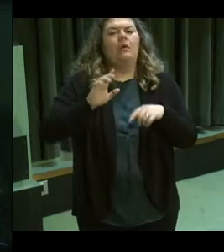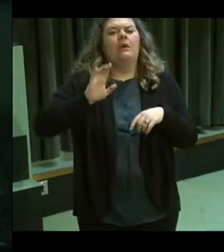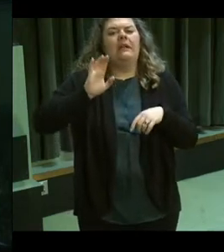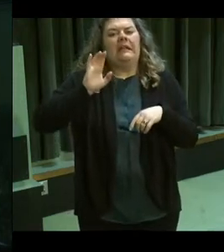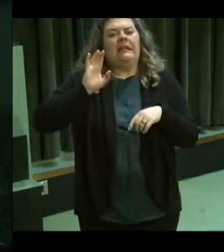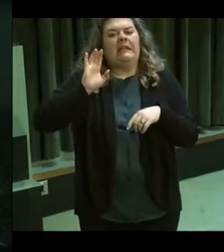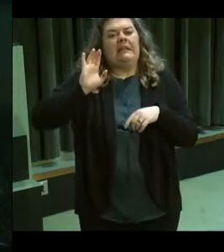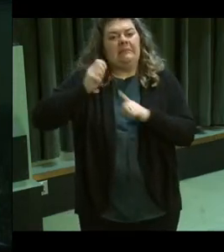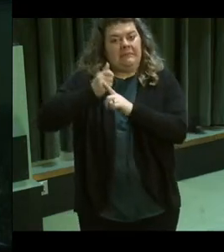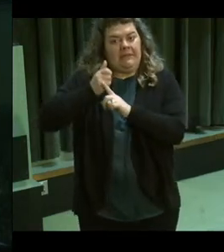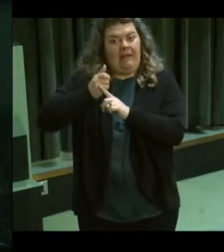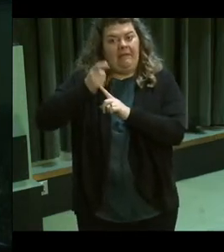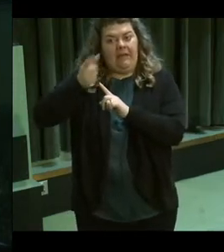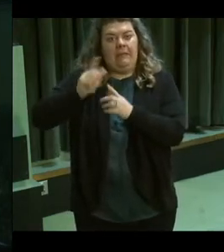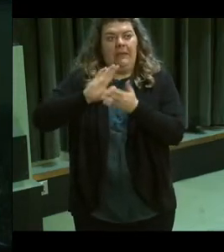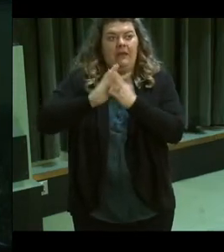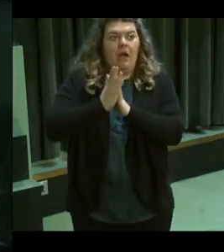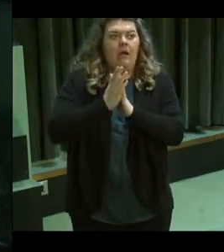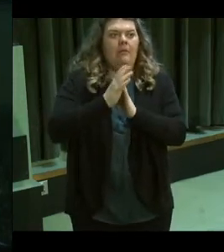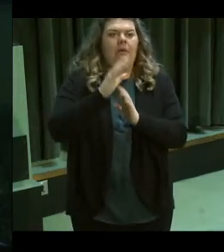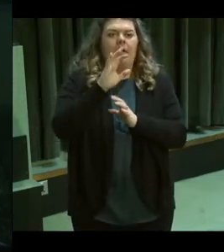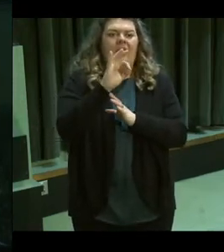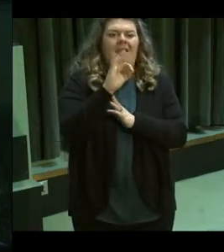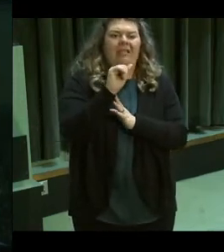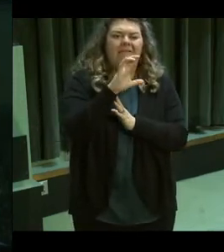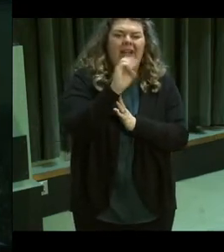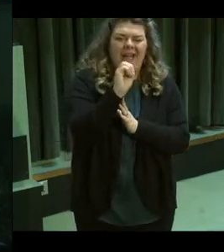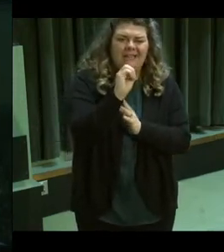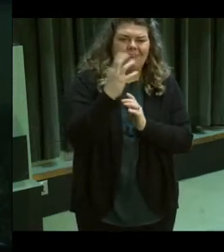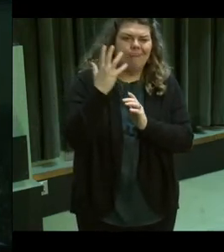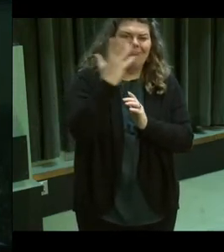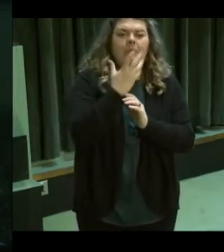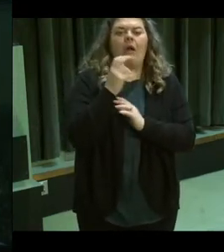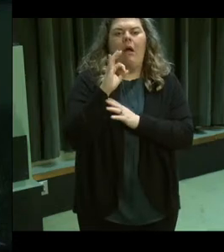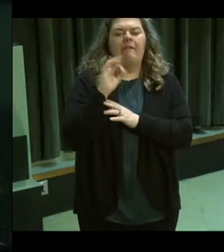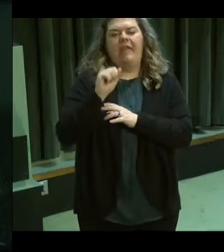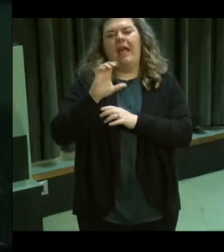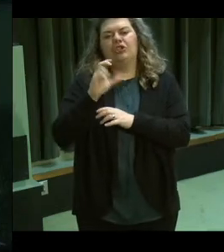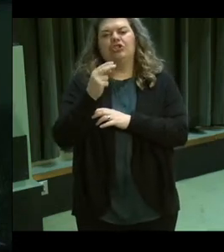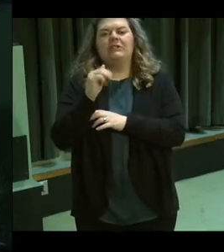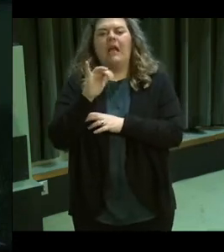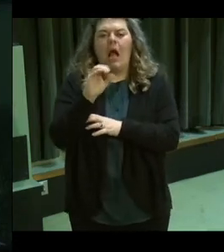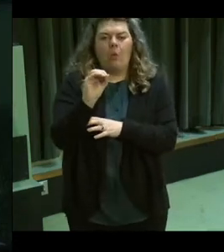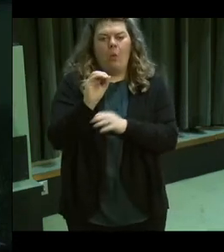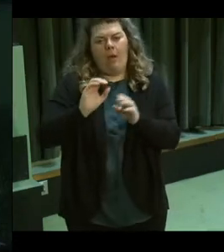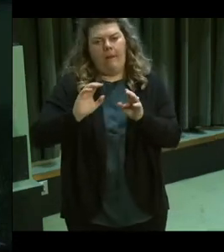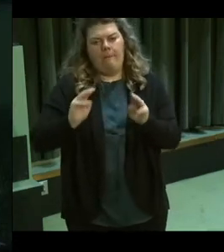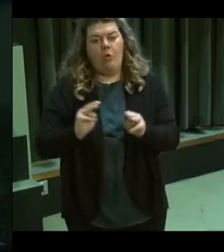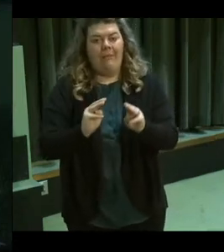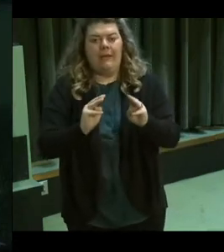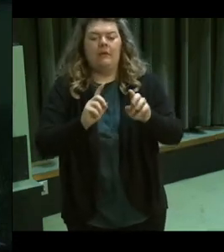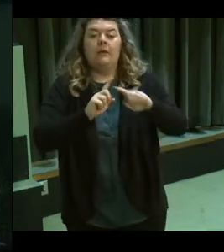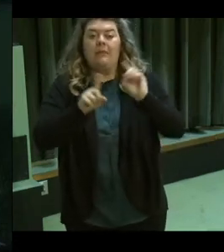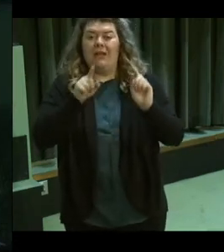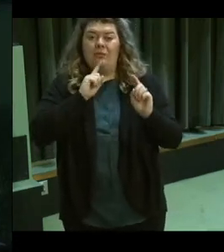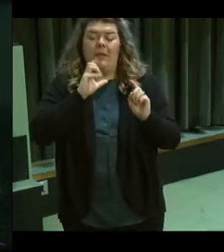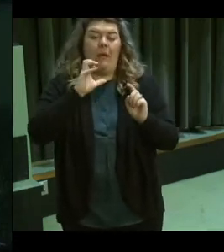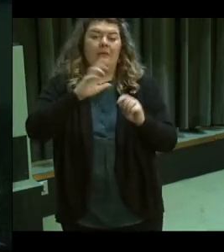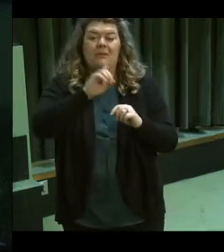that he had become the face of the Chicano movement, but in